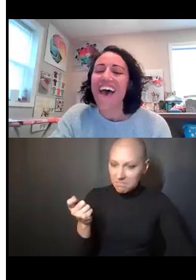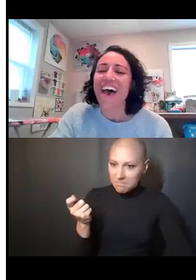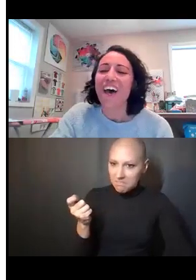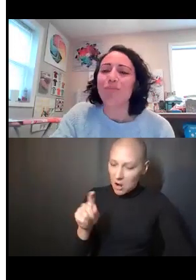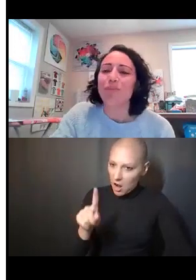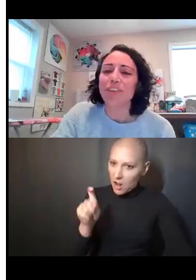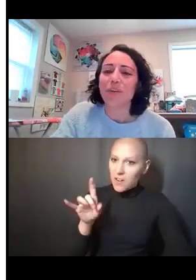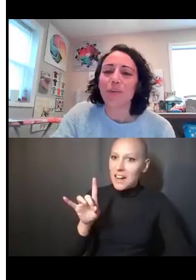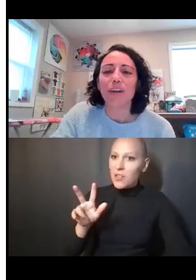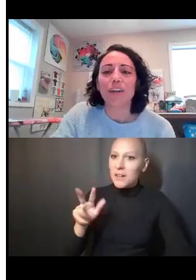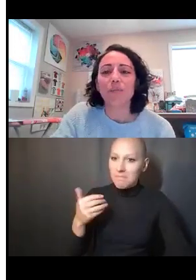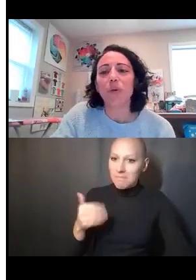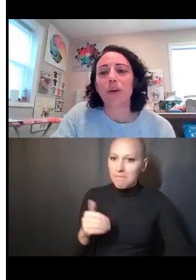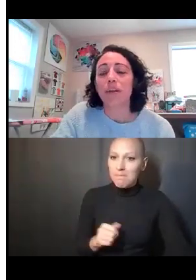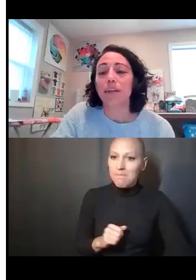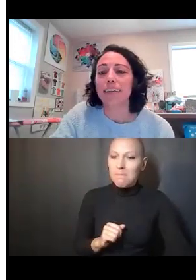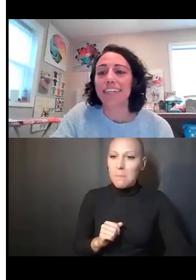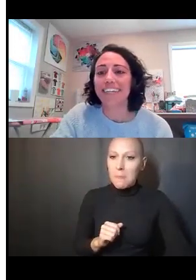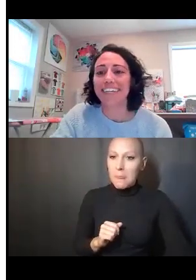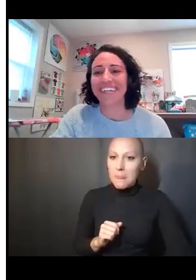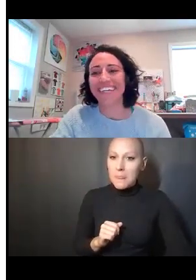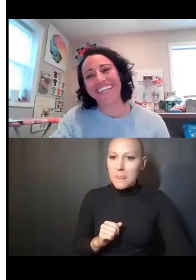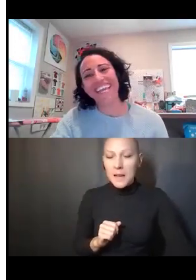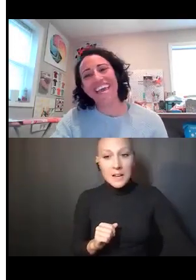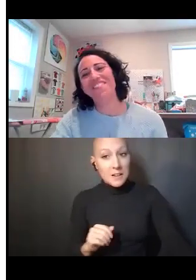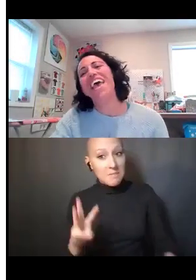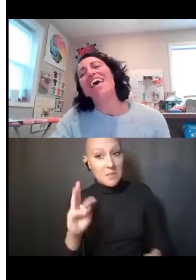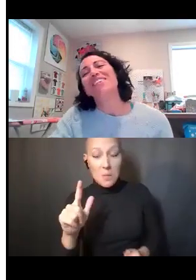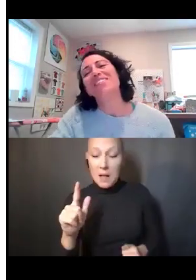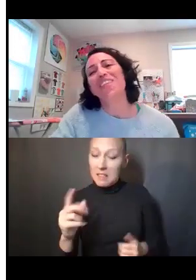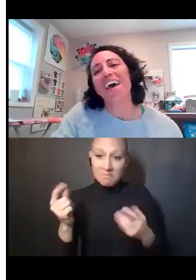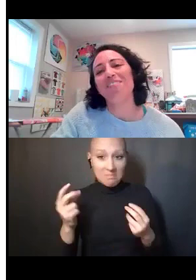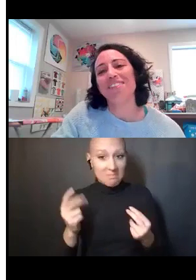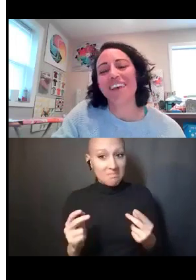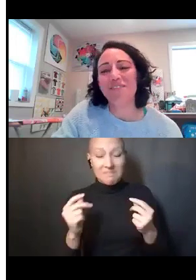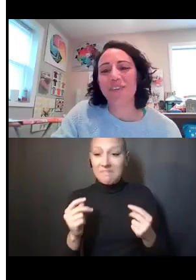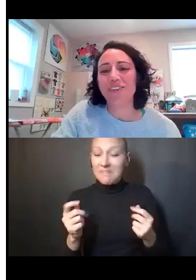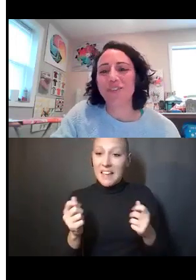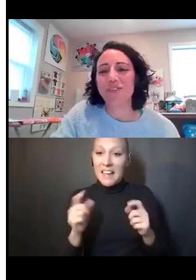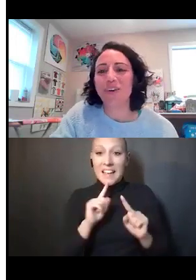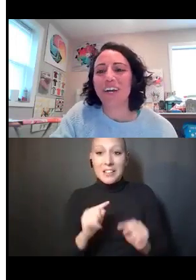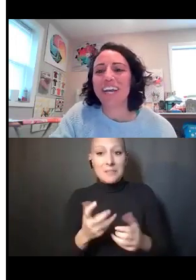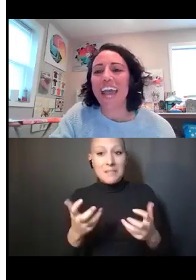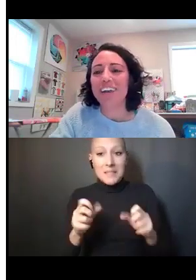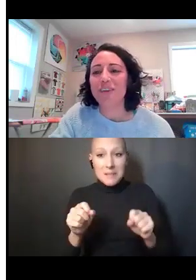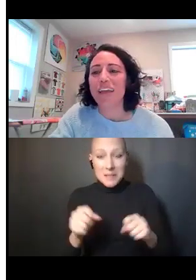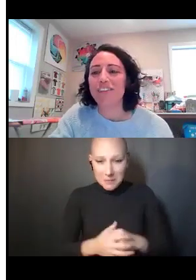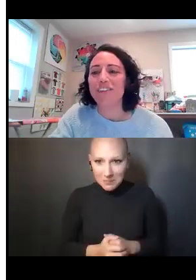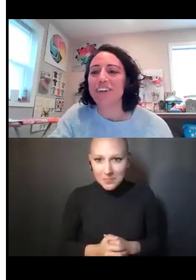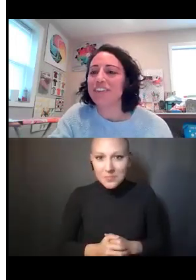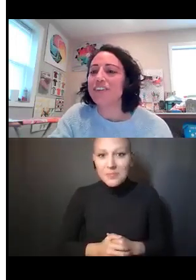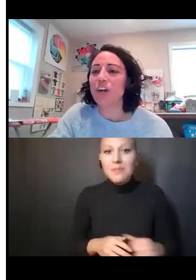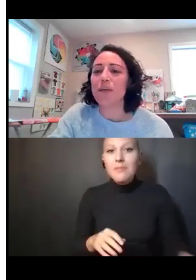So there is .. . Michelle Bulls: Well, let's go through as many as we can. Kristin Ta: So the SF424 Guide to Mentors, current